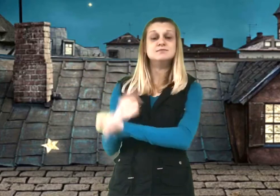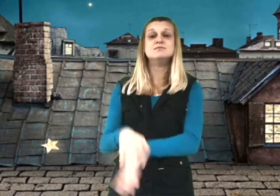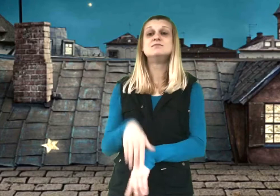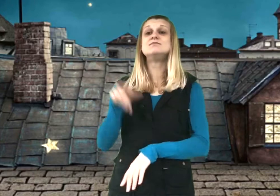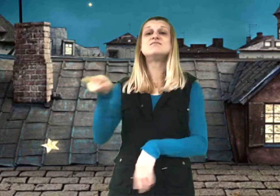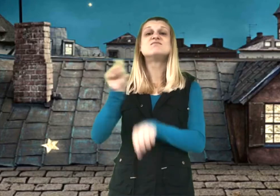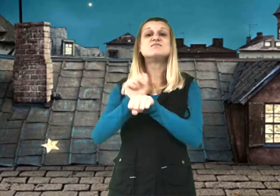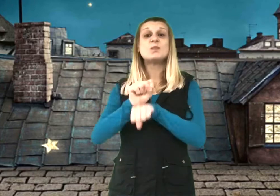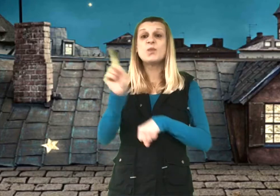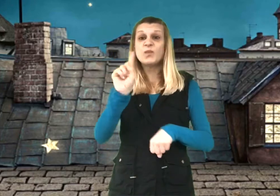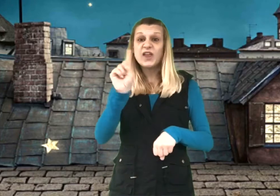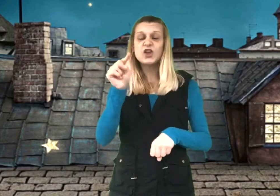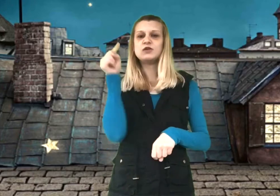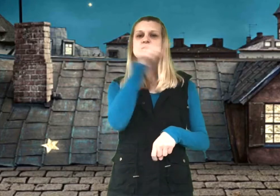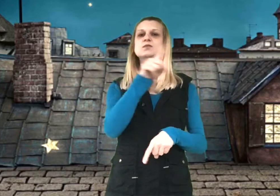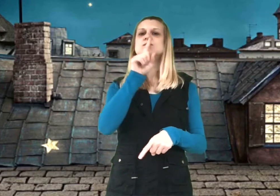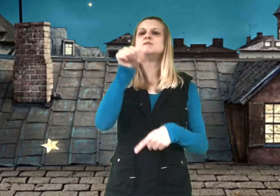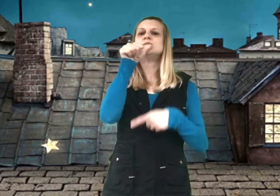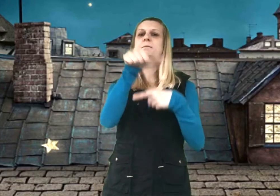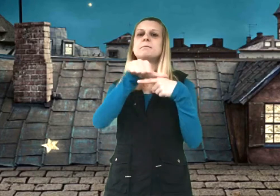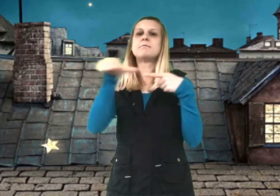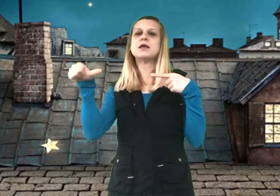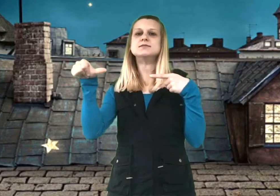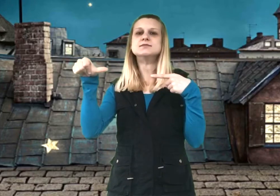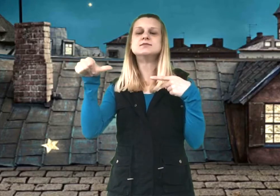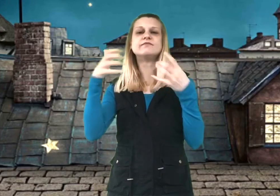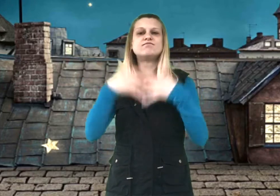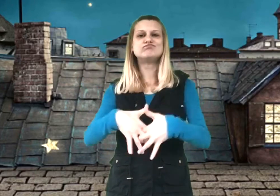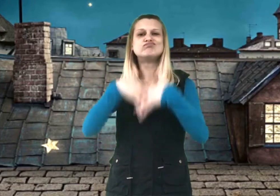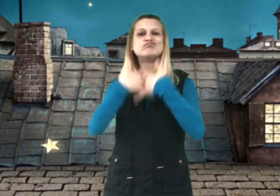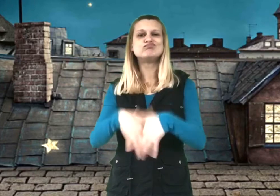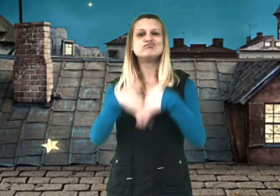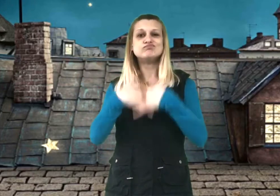He worked in a toothpaste factory.